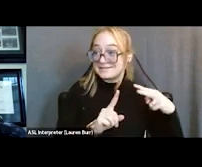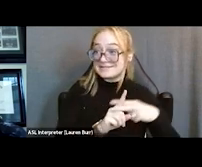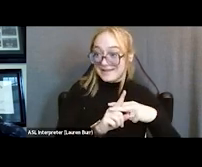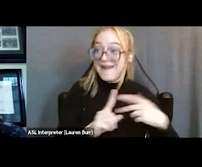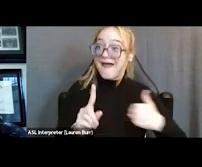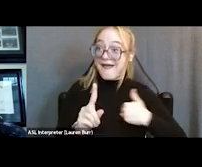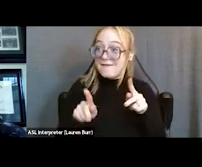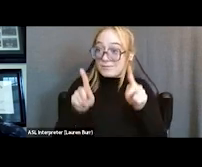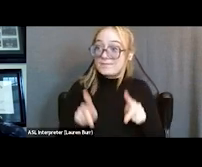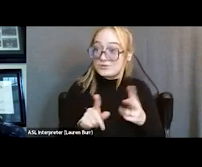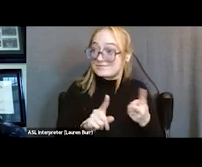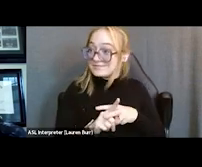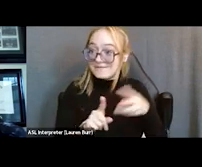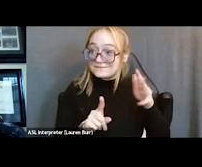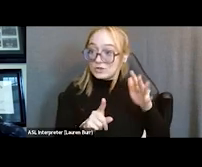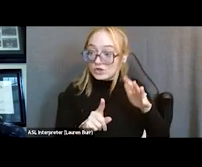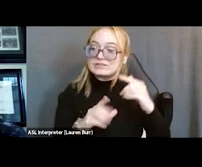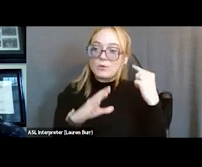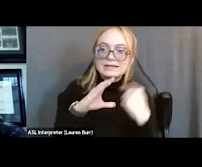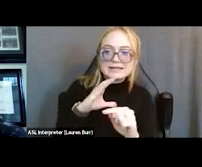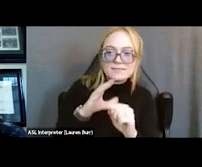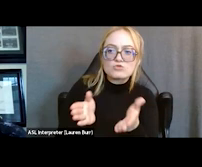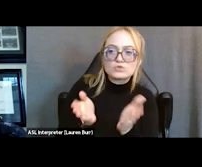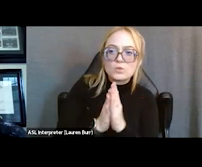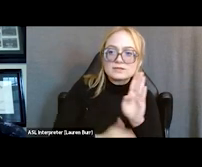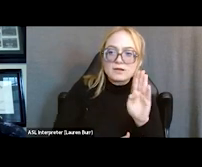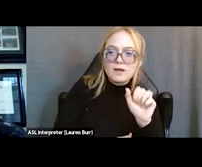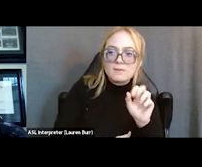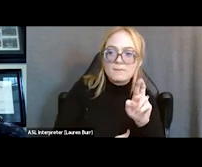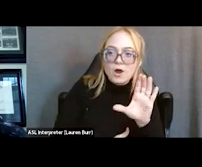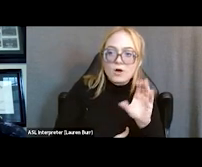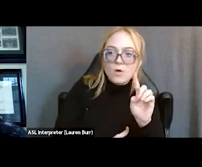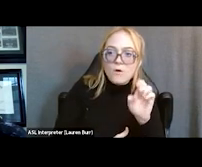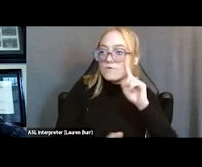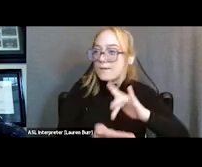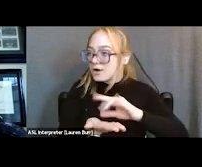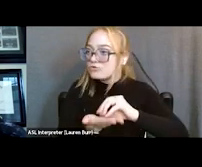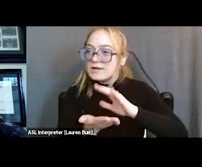you can email this individual, request a barcode for medical records or anything, you know, like that.